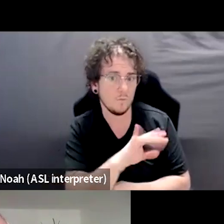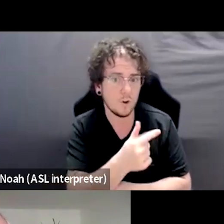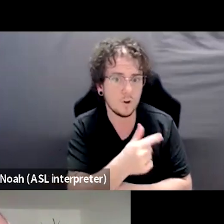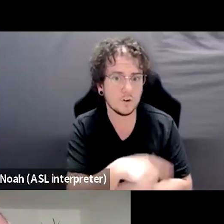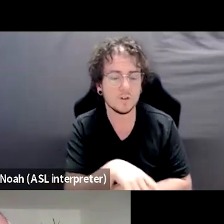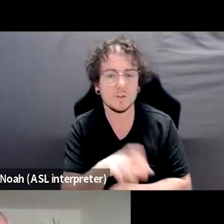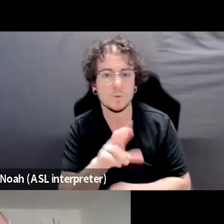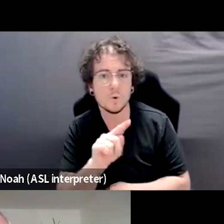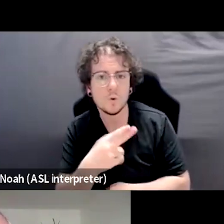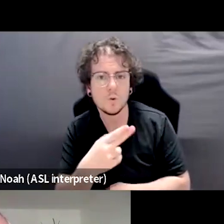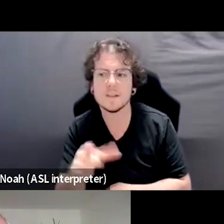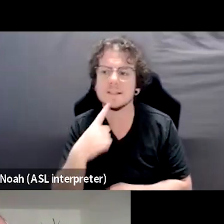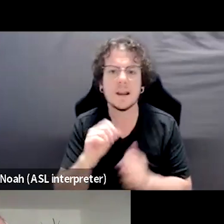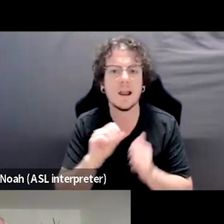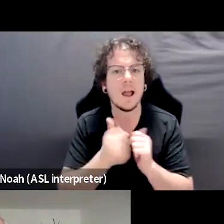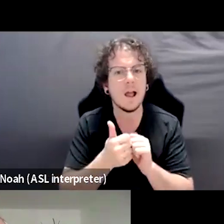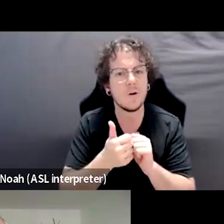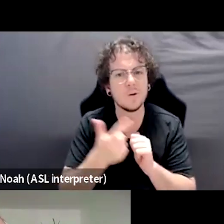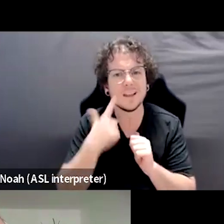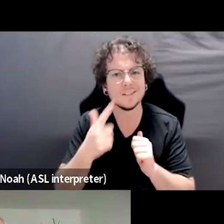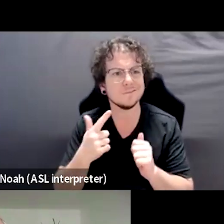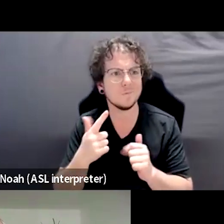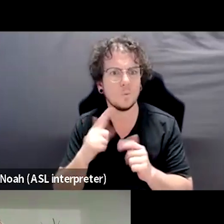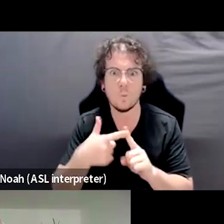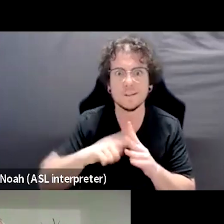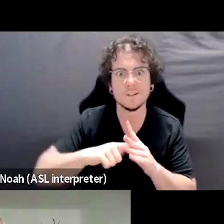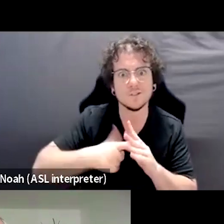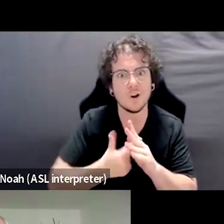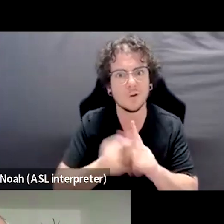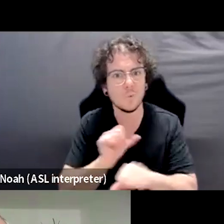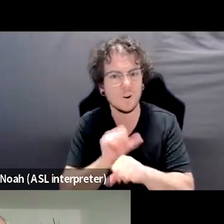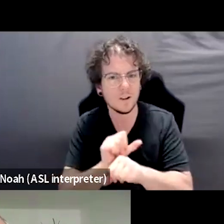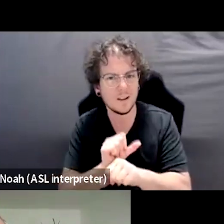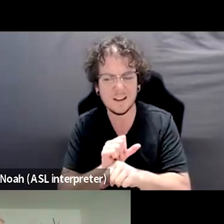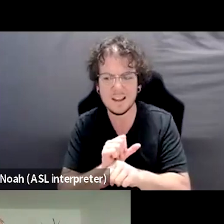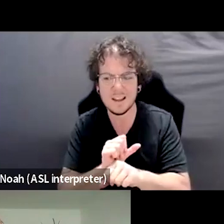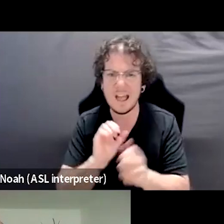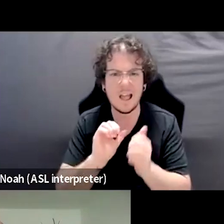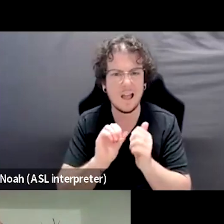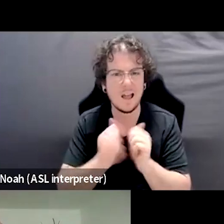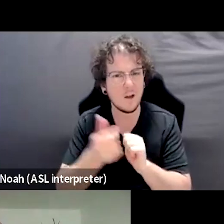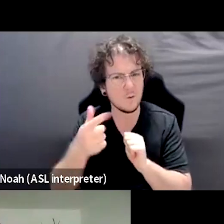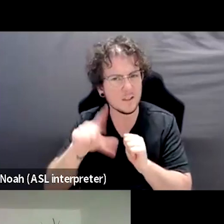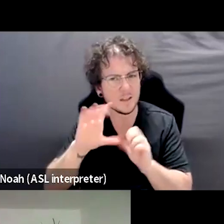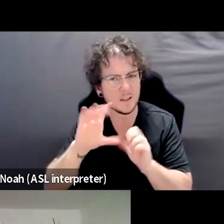career workers be given opportunities to gain relevant experience to move laterally in other